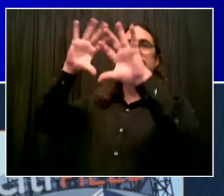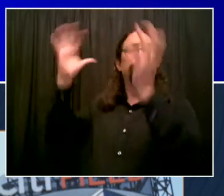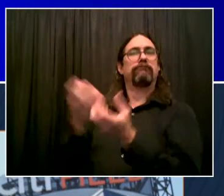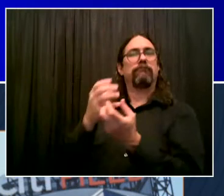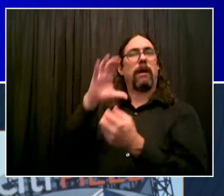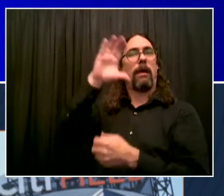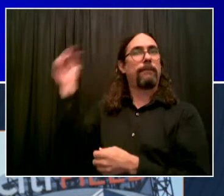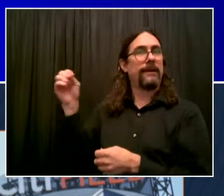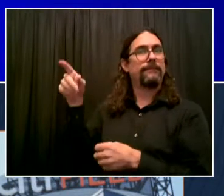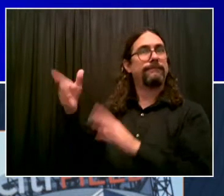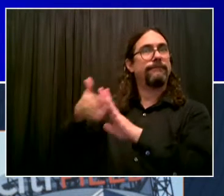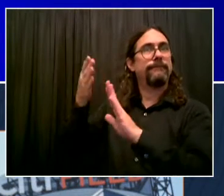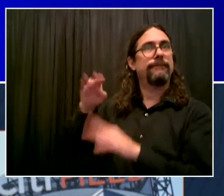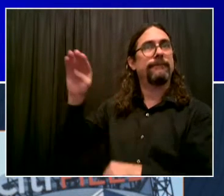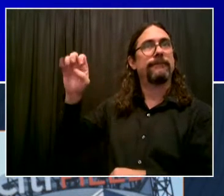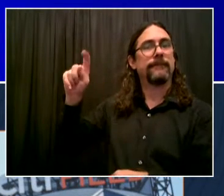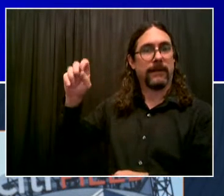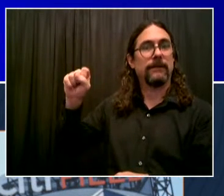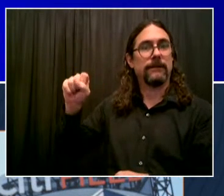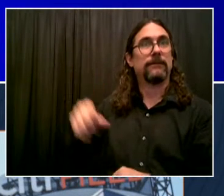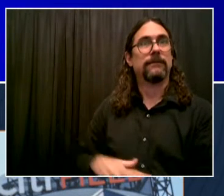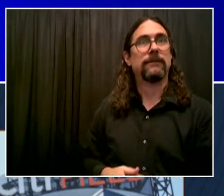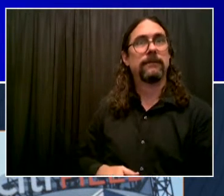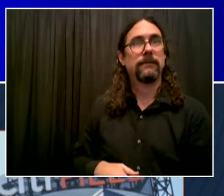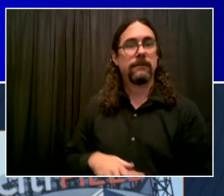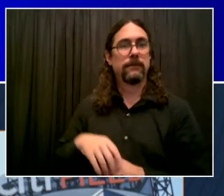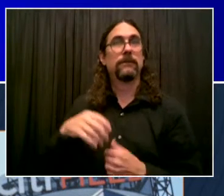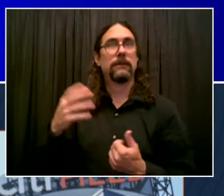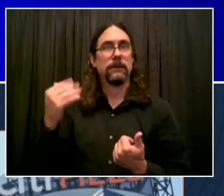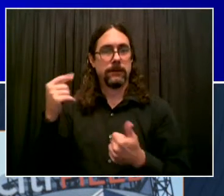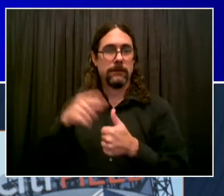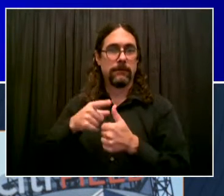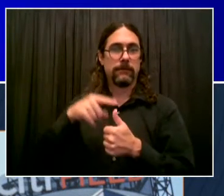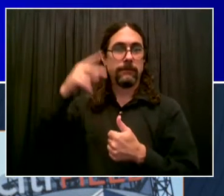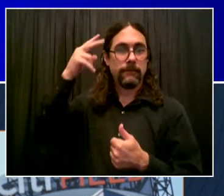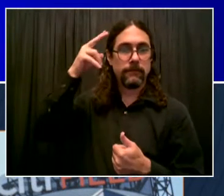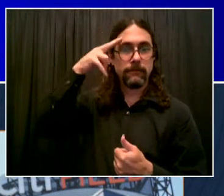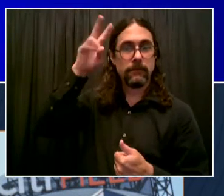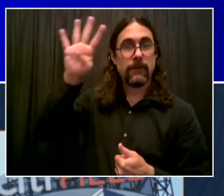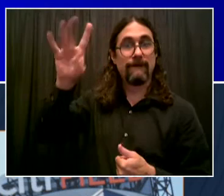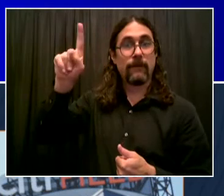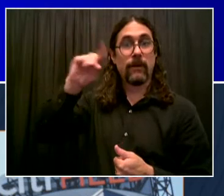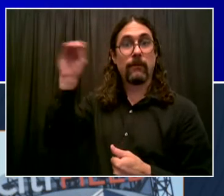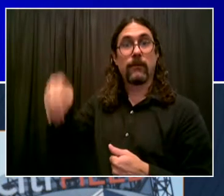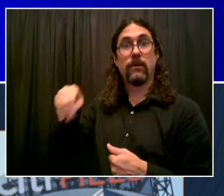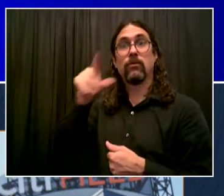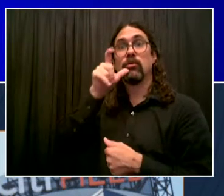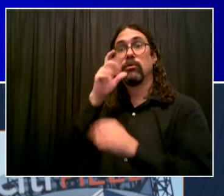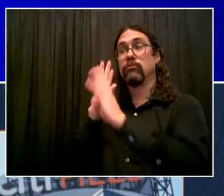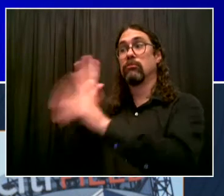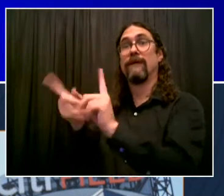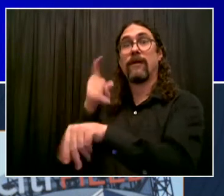THEY HAVE BEEN FOCUSED ON EQUITY . OF THE FIRST DOSE RECIPIENTS,